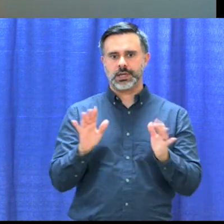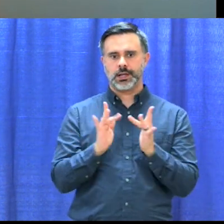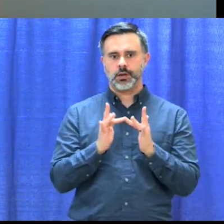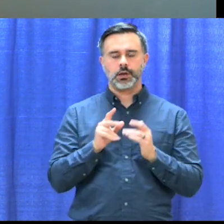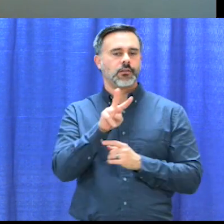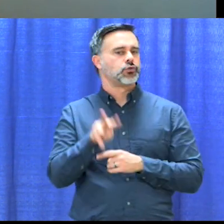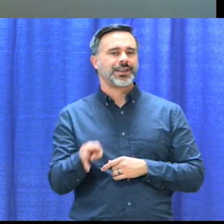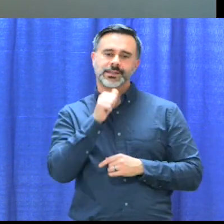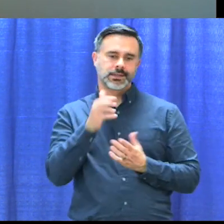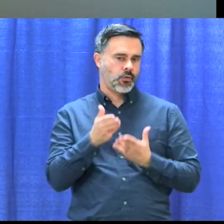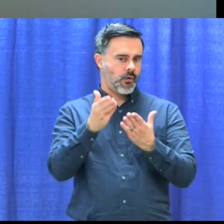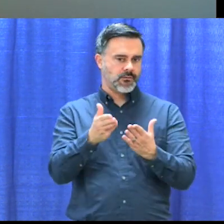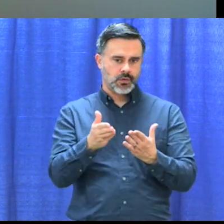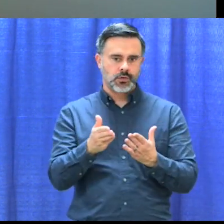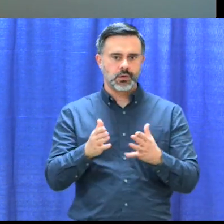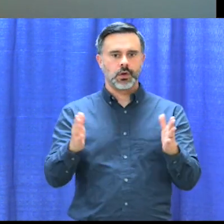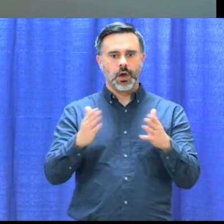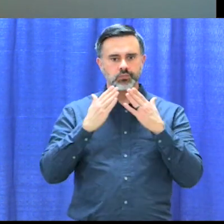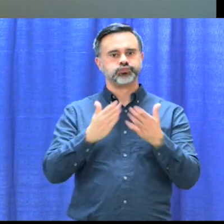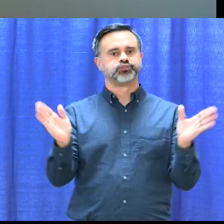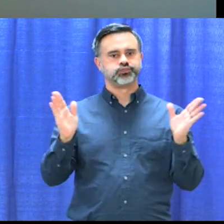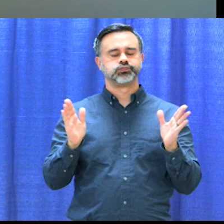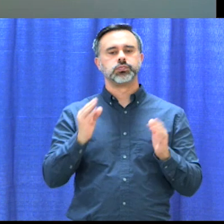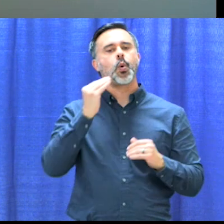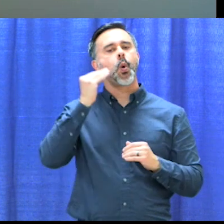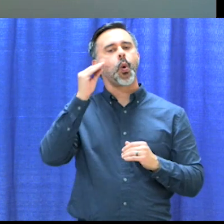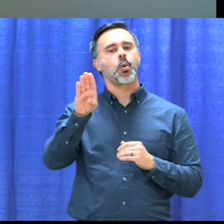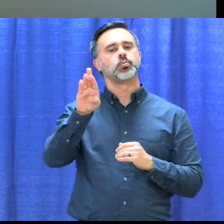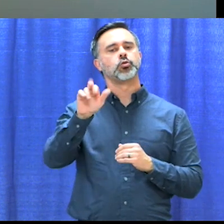Verizon doesn't offer wide scale home broadband service in California.